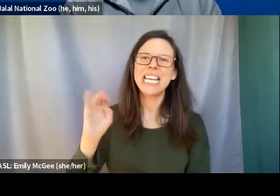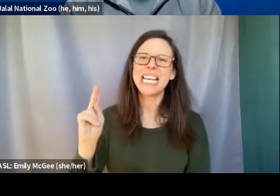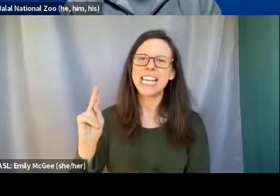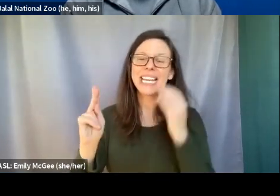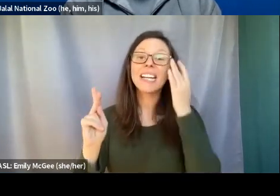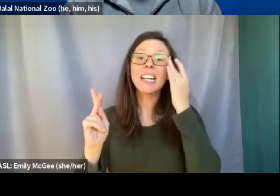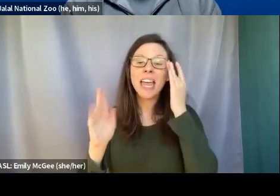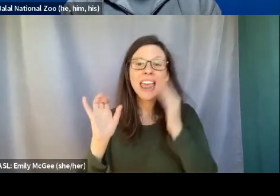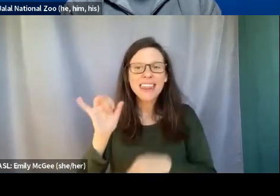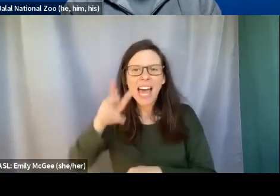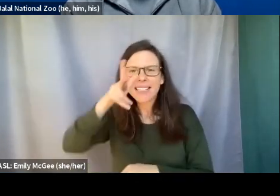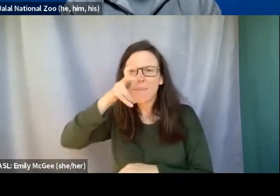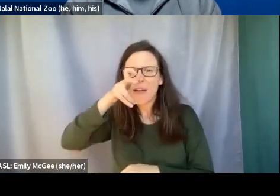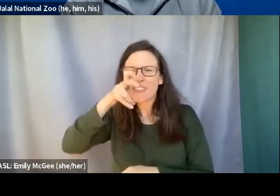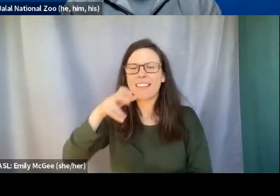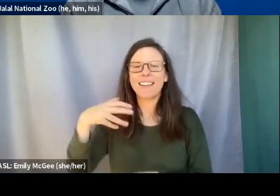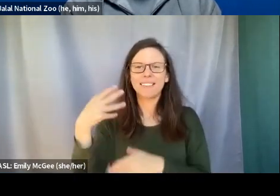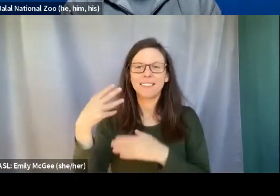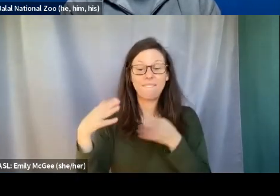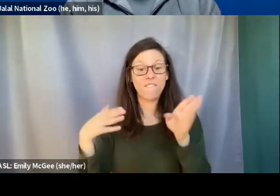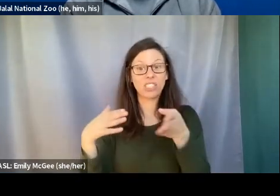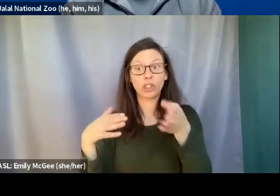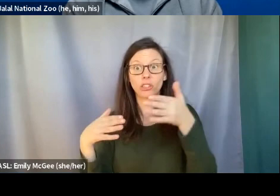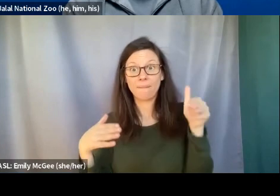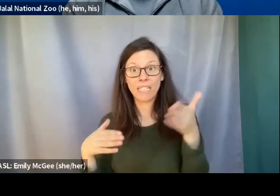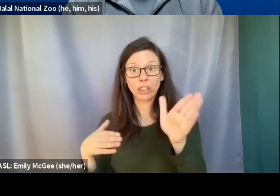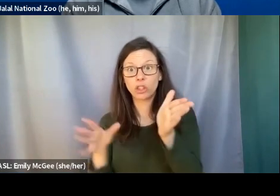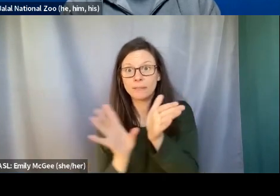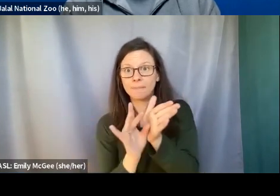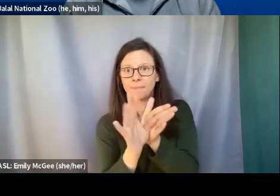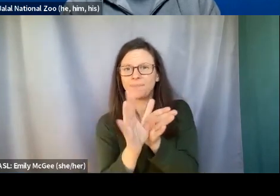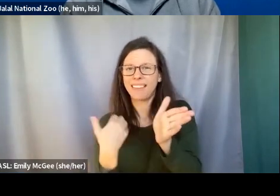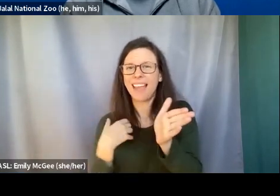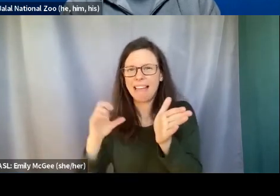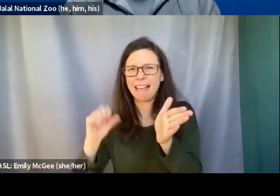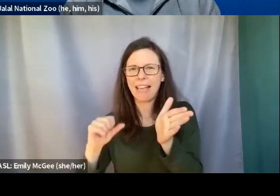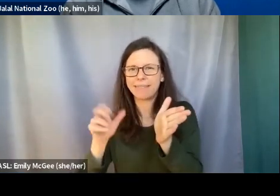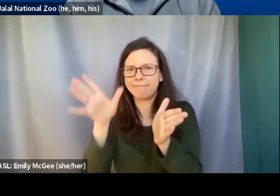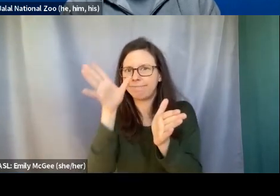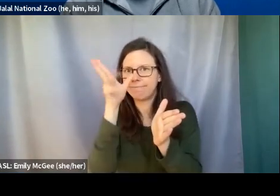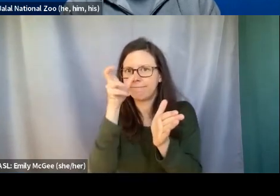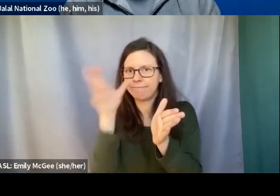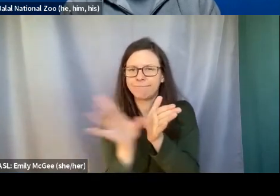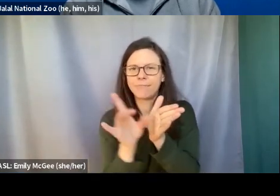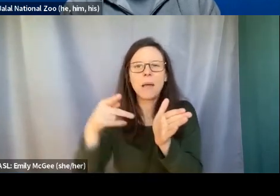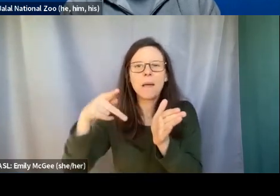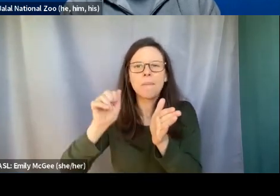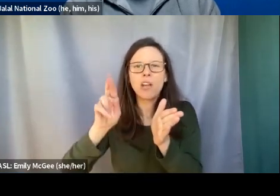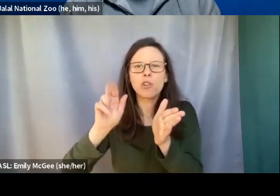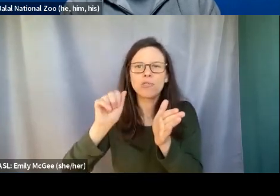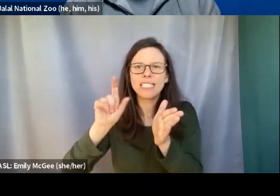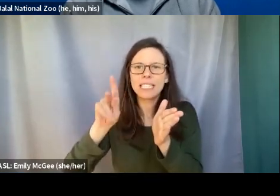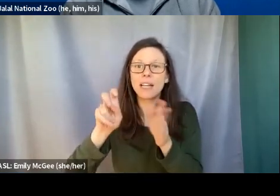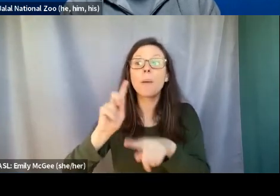fish can get and really our animal care staff are again uh very well versed in being able to